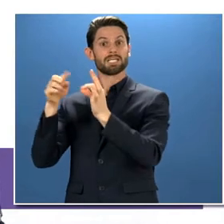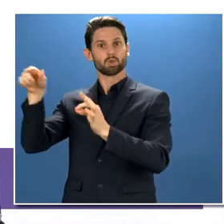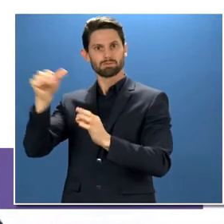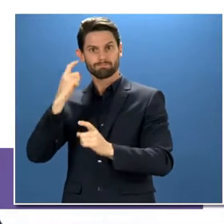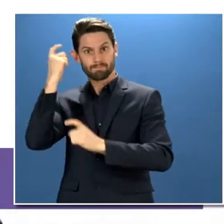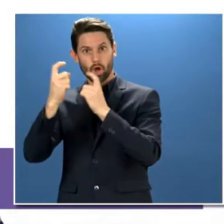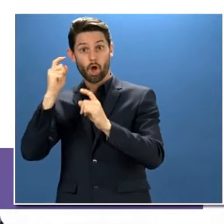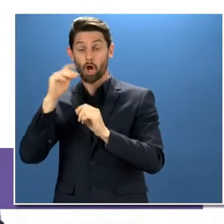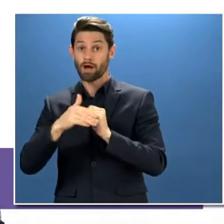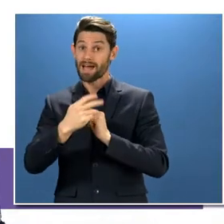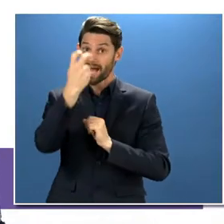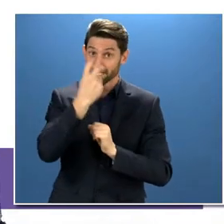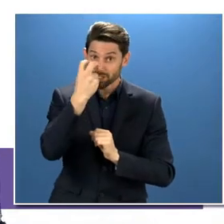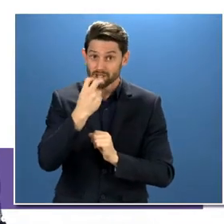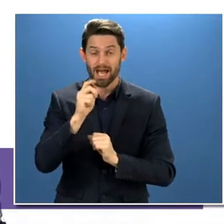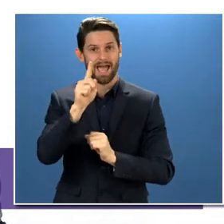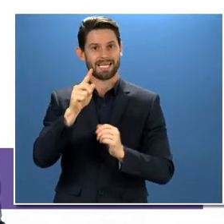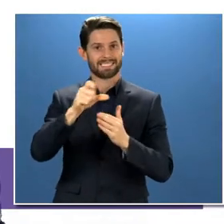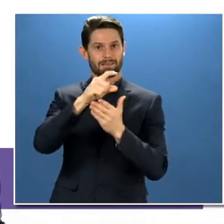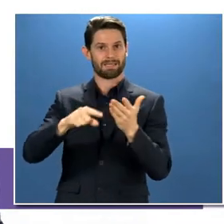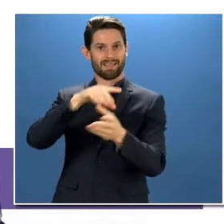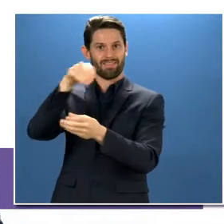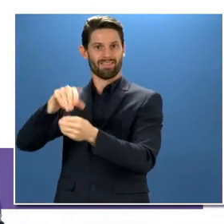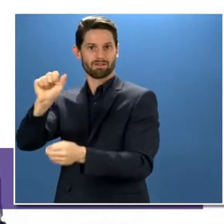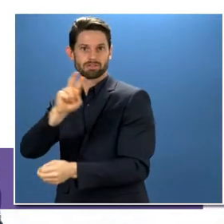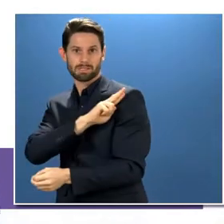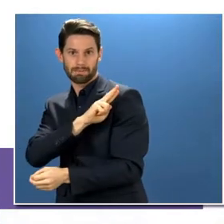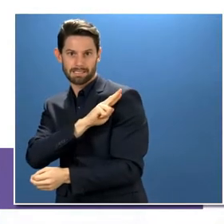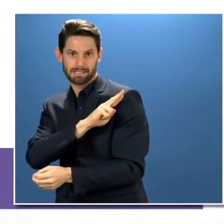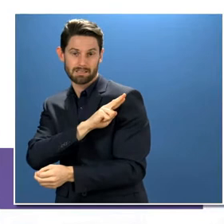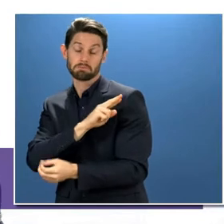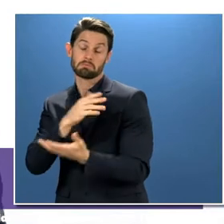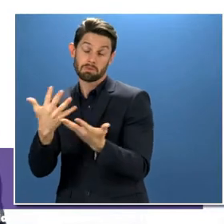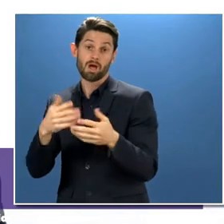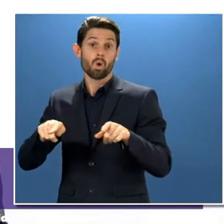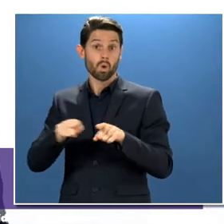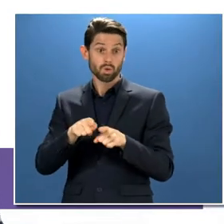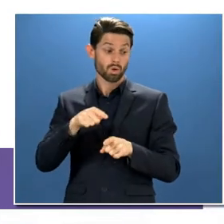and also the role of the Australian Human Rights Commission as providing an educative function in employment.